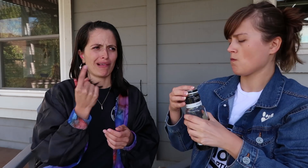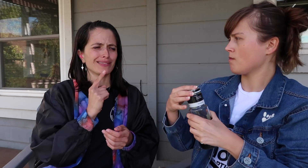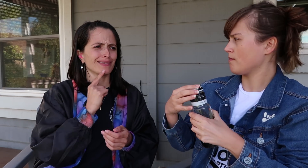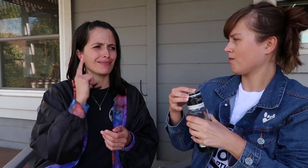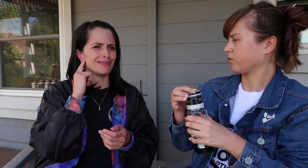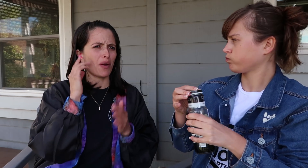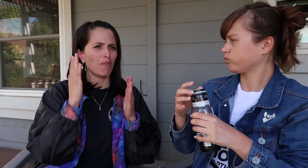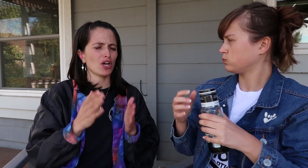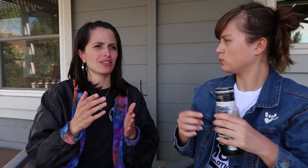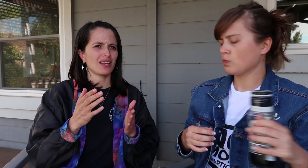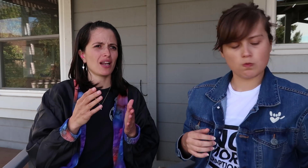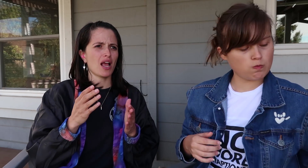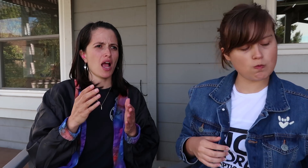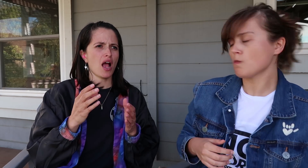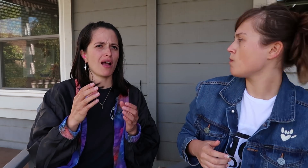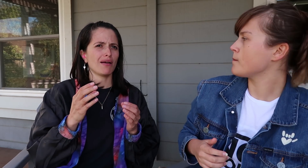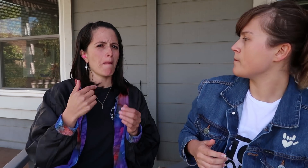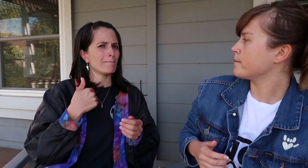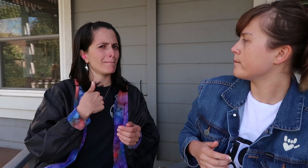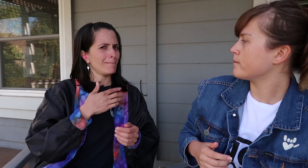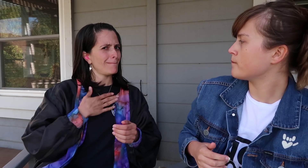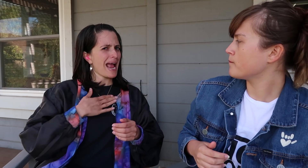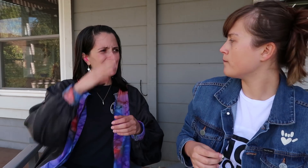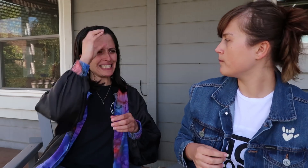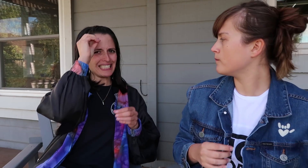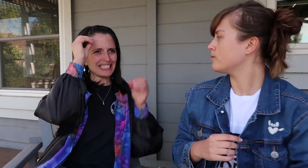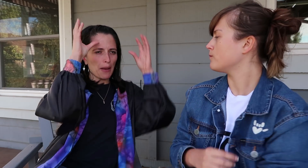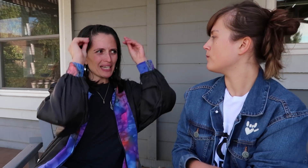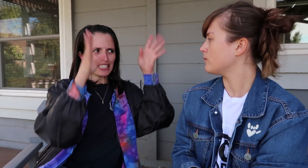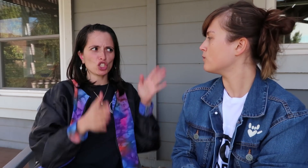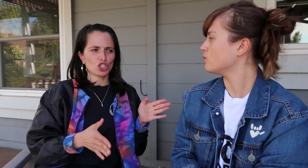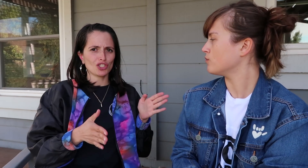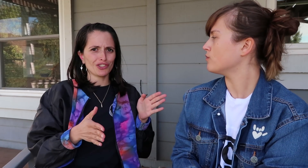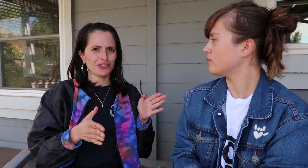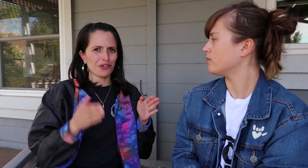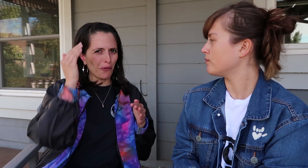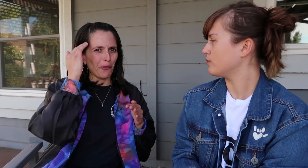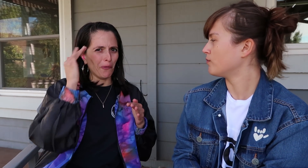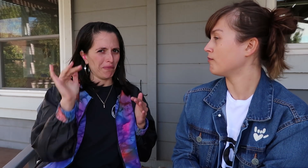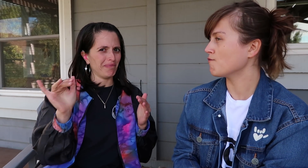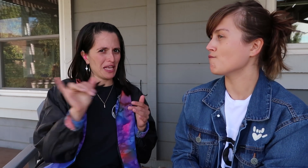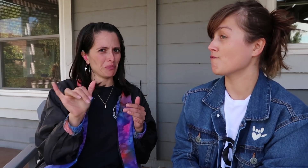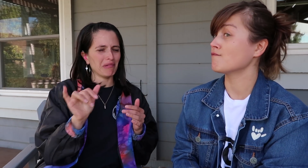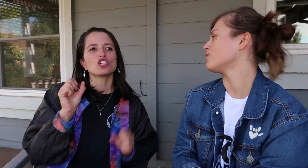And the only deaf person my teachers knew as well.